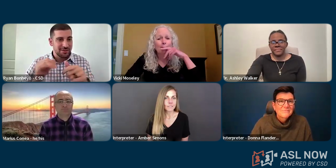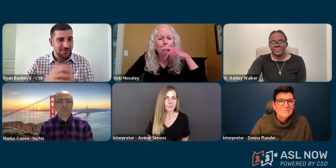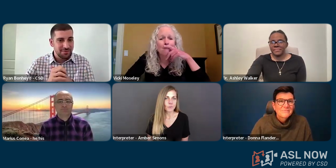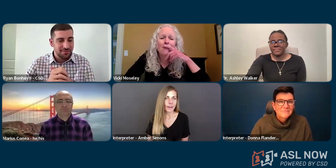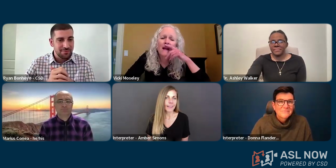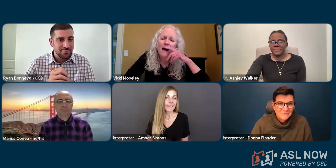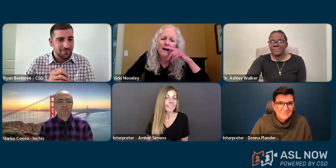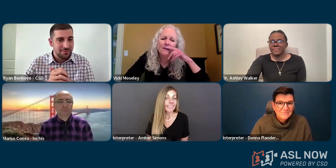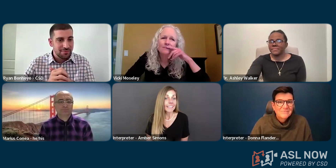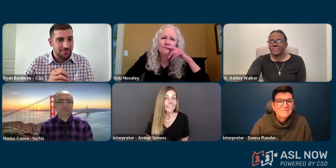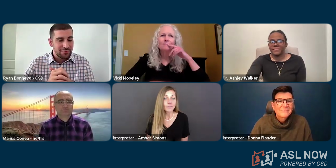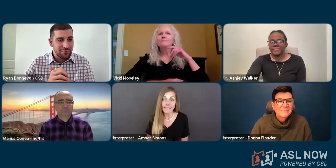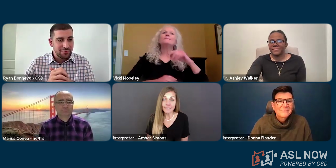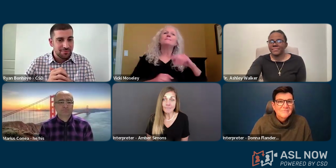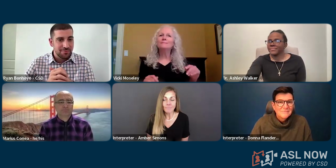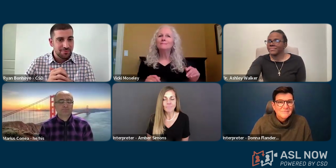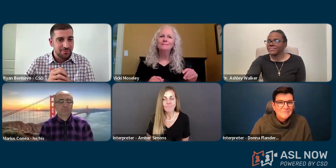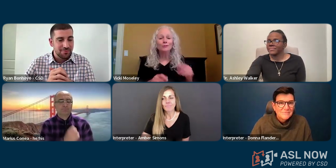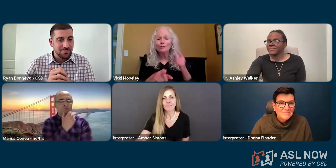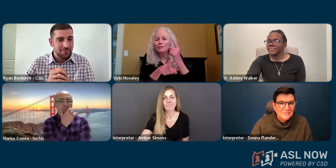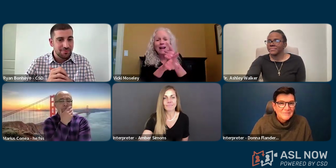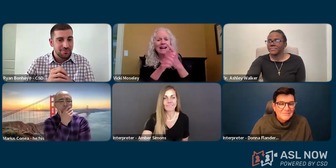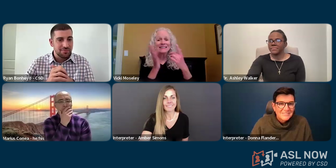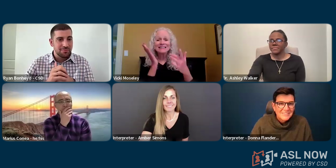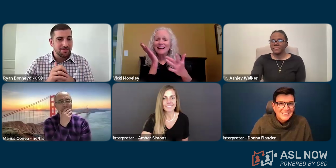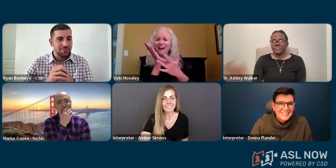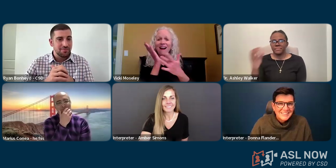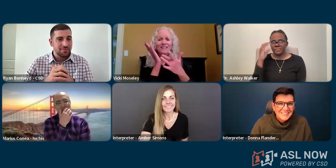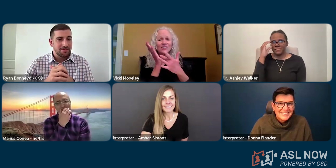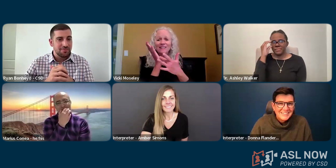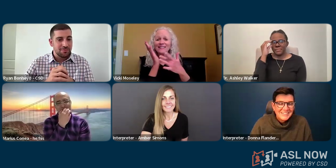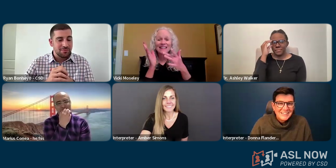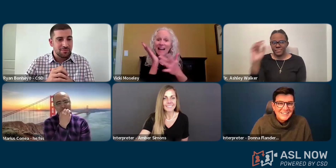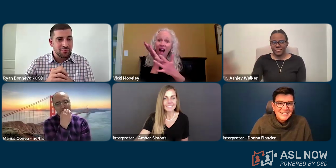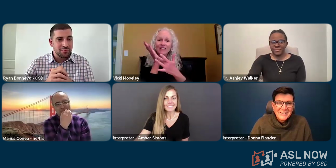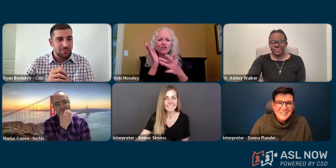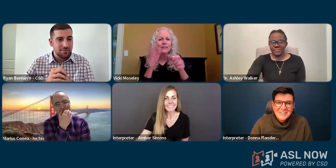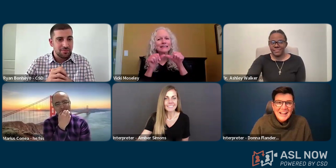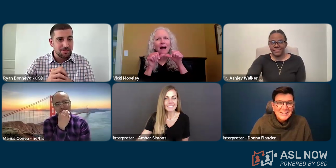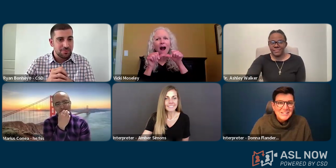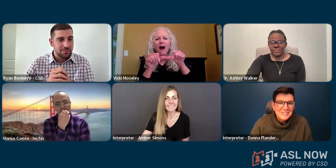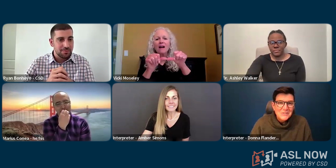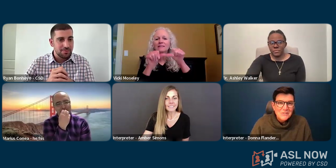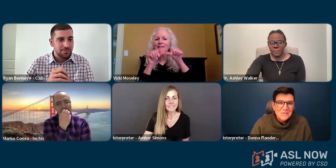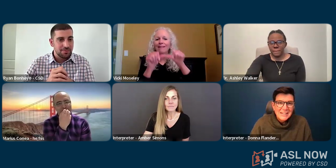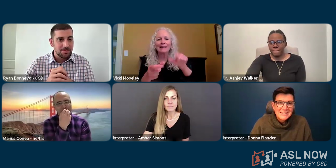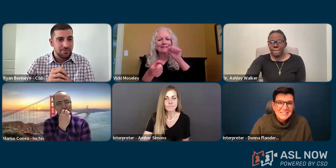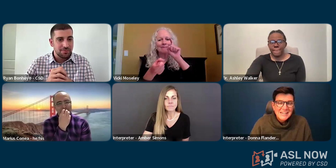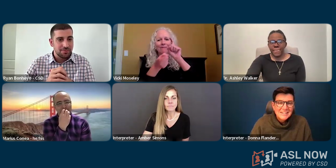This is Ryan. Thank you, Vicki. Ashley. So right.